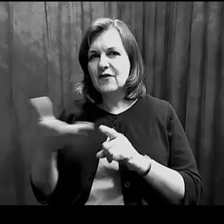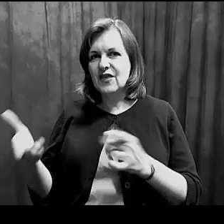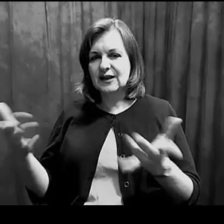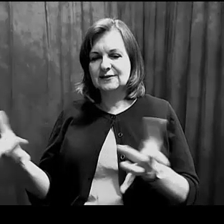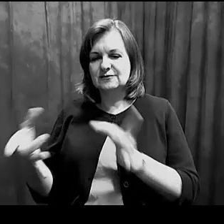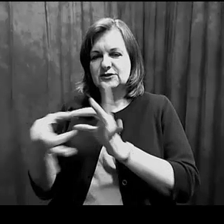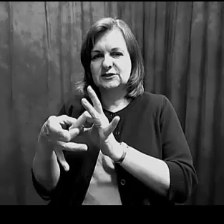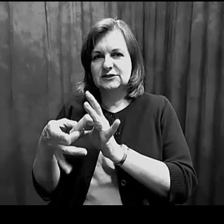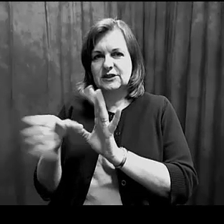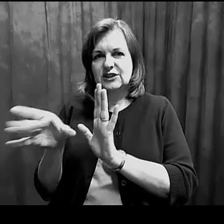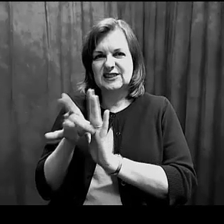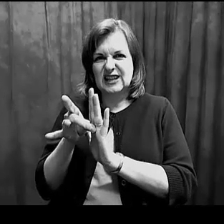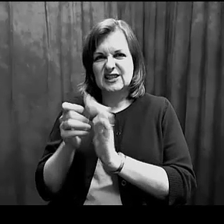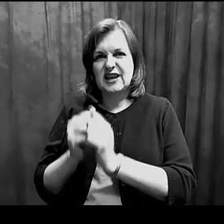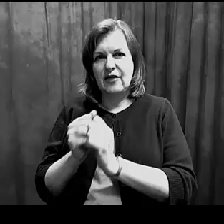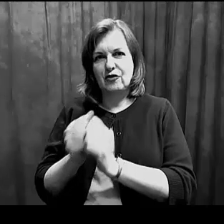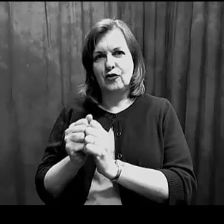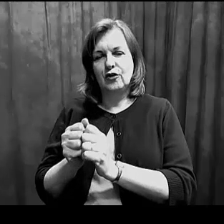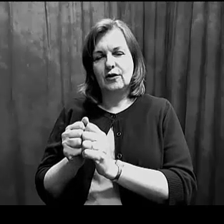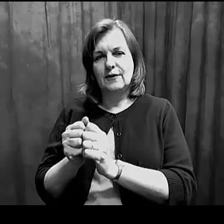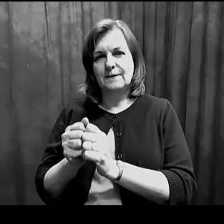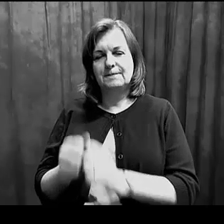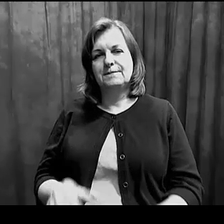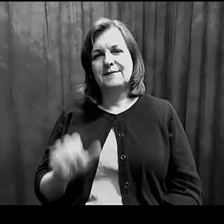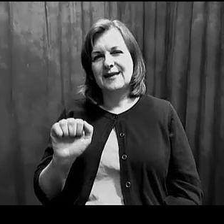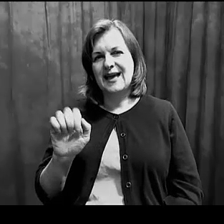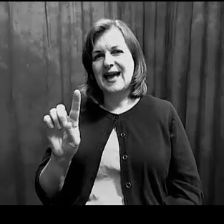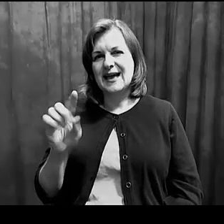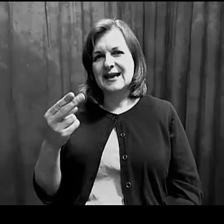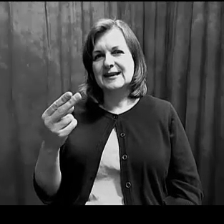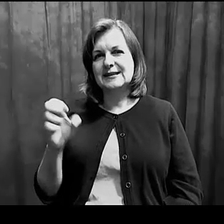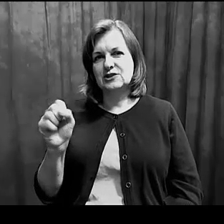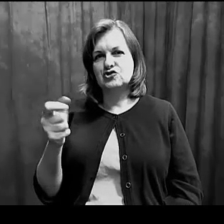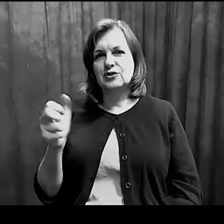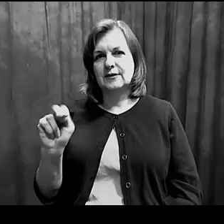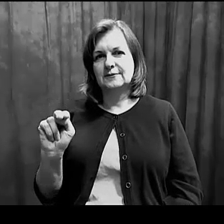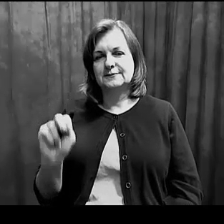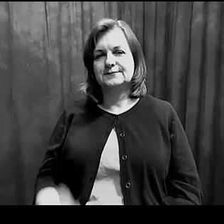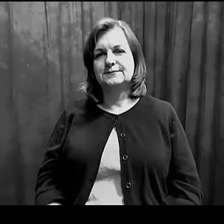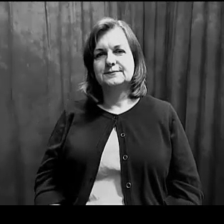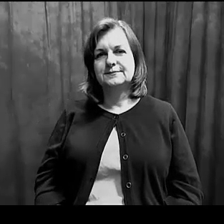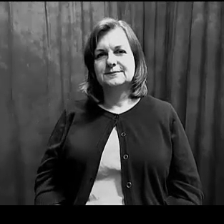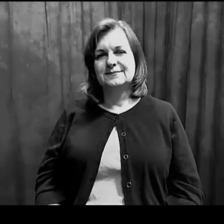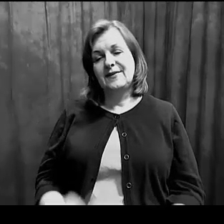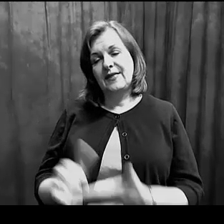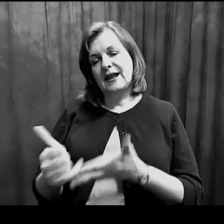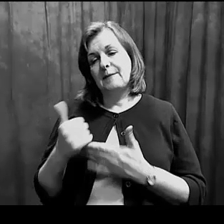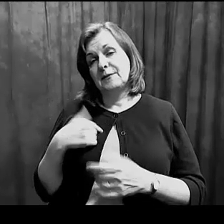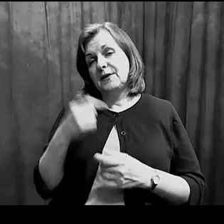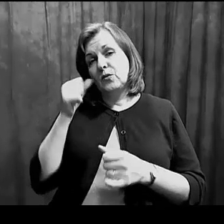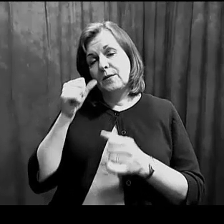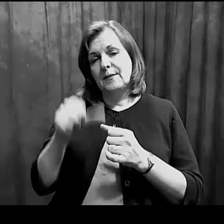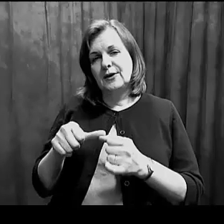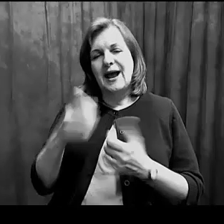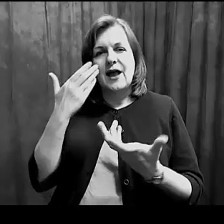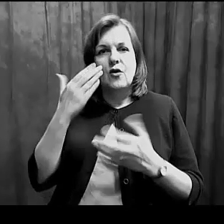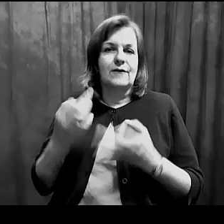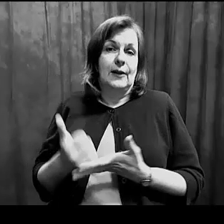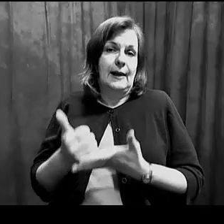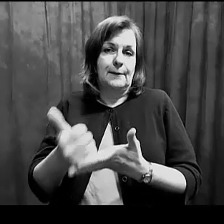means I'm sticking two things together